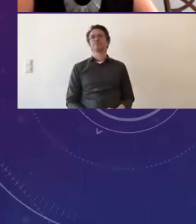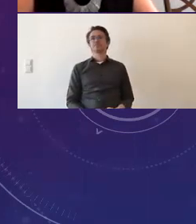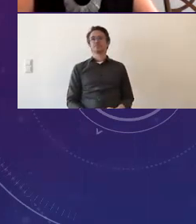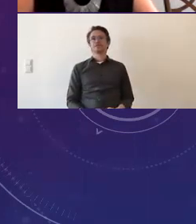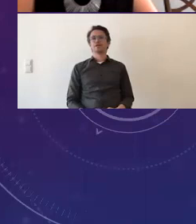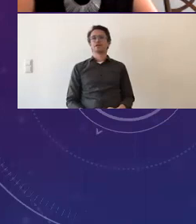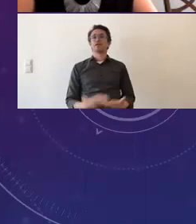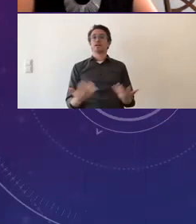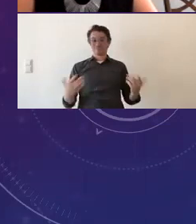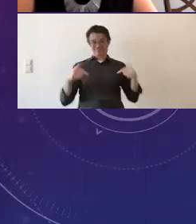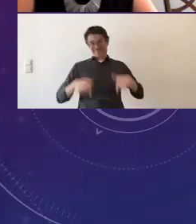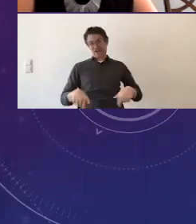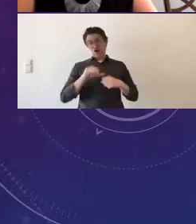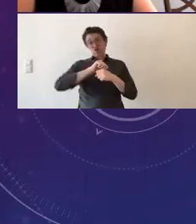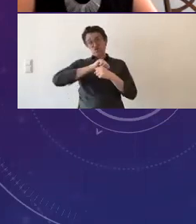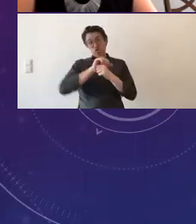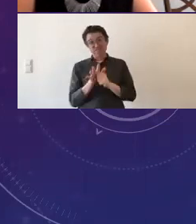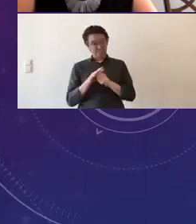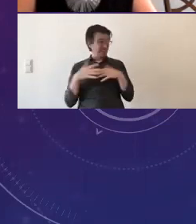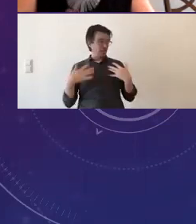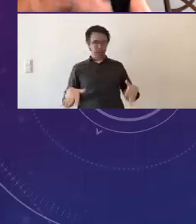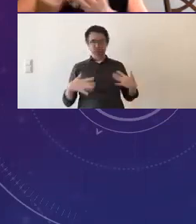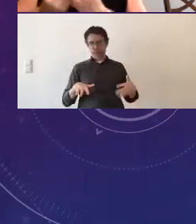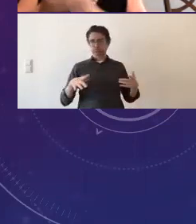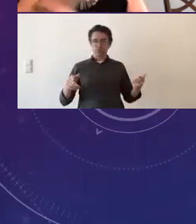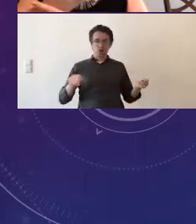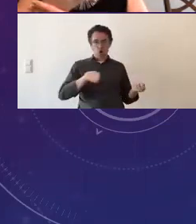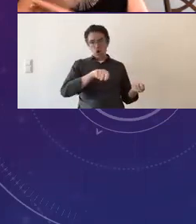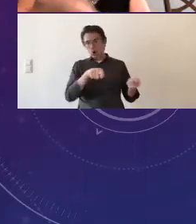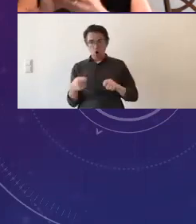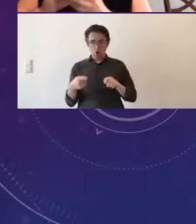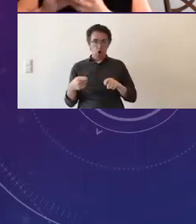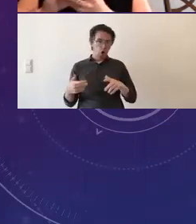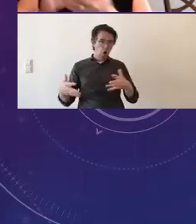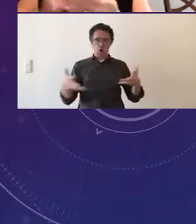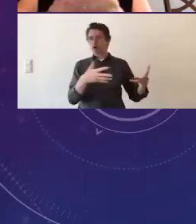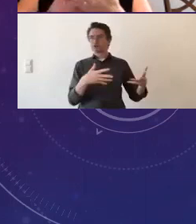use tactile sign language safely to put on gloves to make sure you wash your